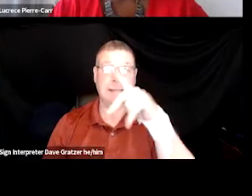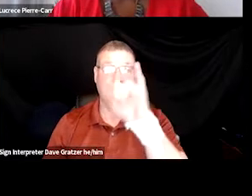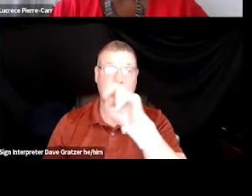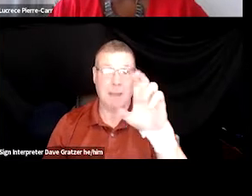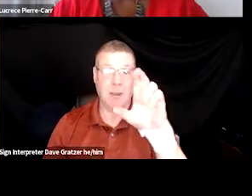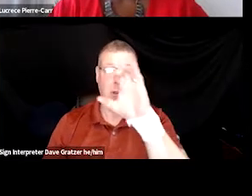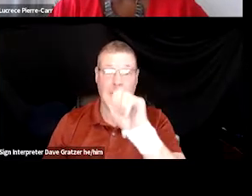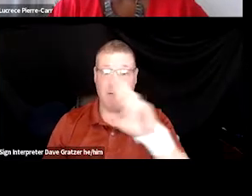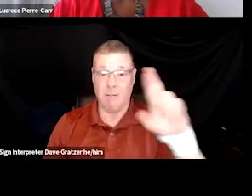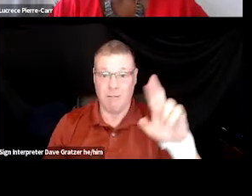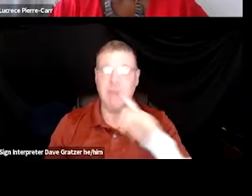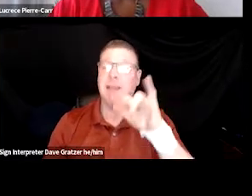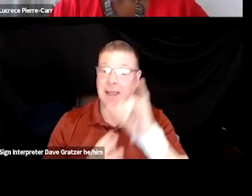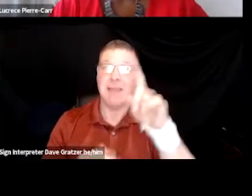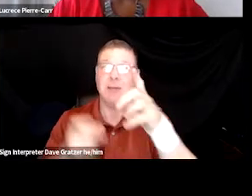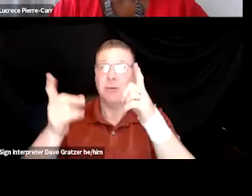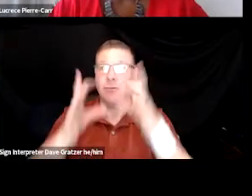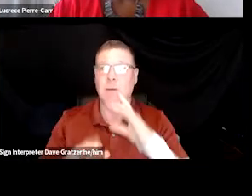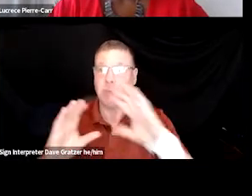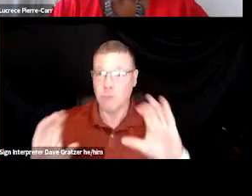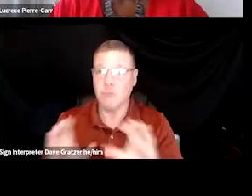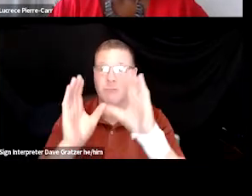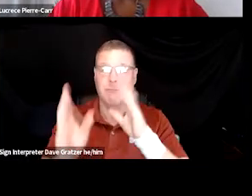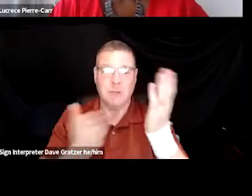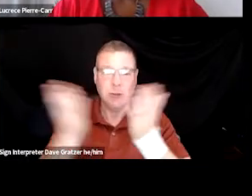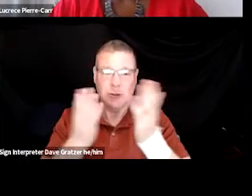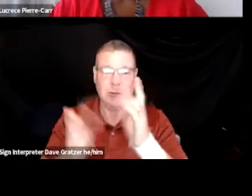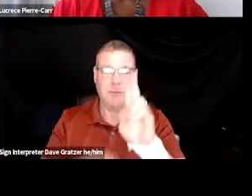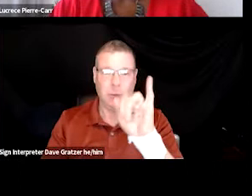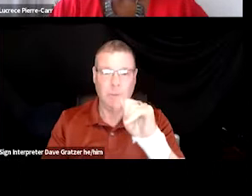of the crisis services unit within the intellectual and developmental disabilities,